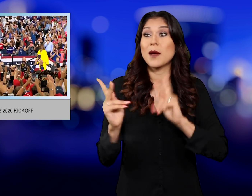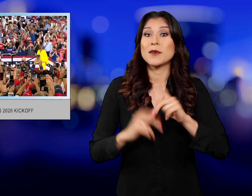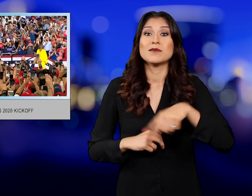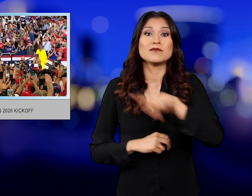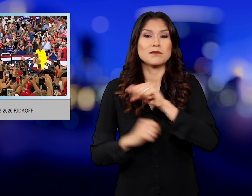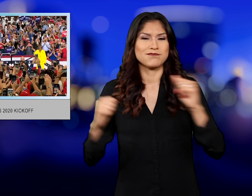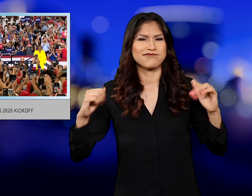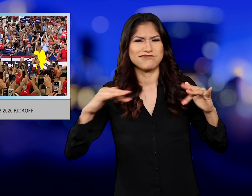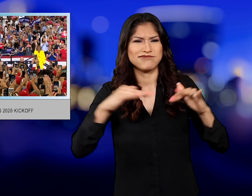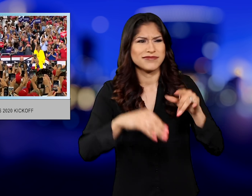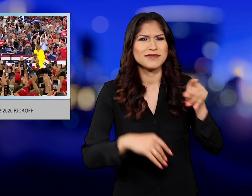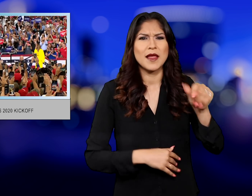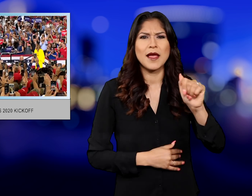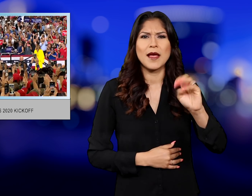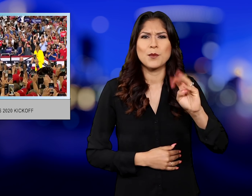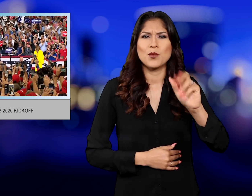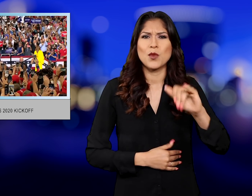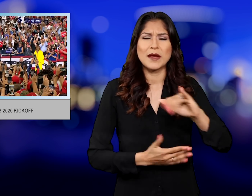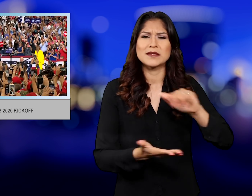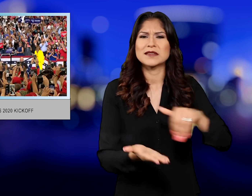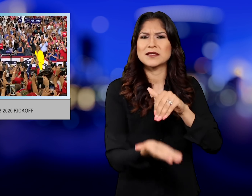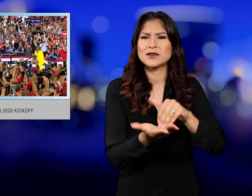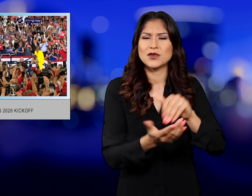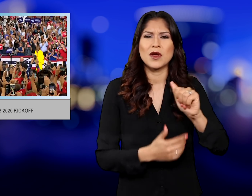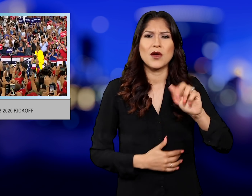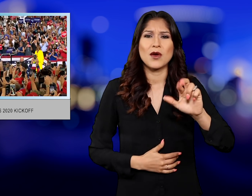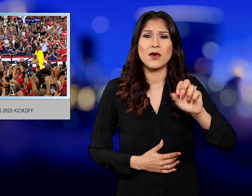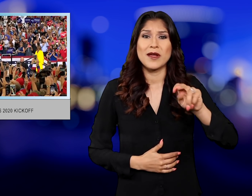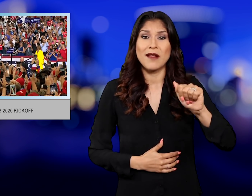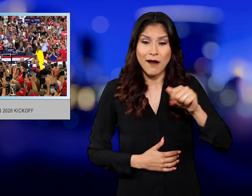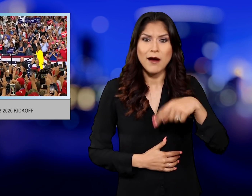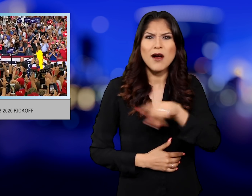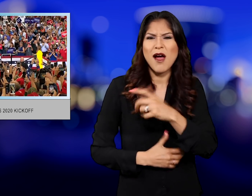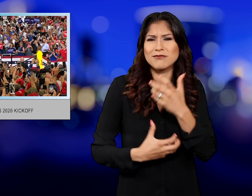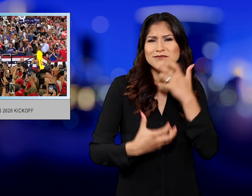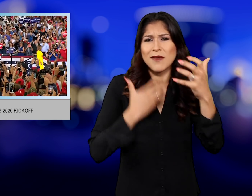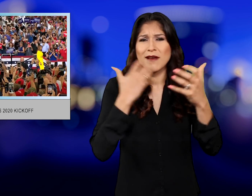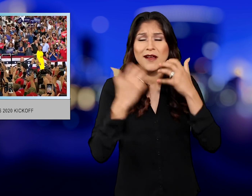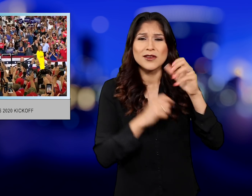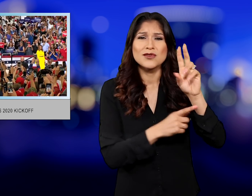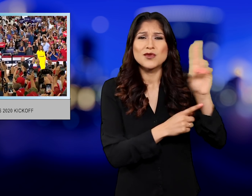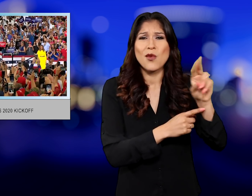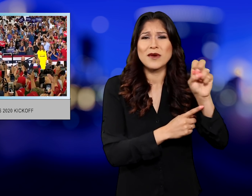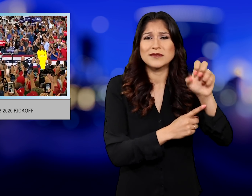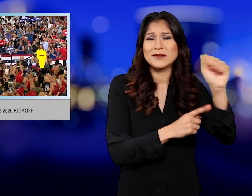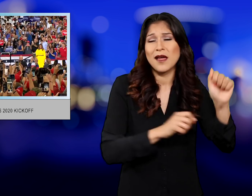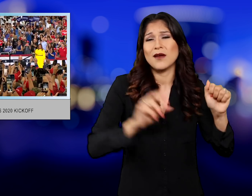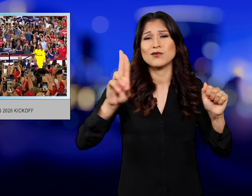He was surrounded by a massive crowd packed into the Amway Center arena in Orlando chanting "USA!